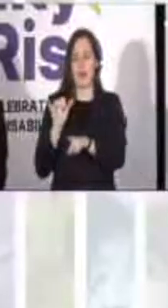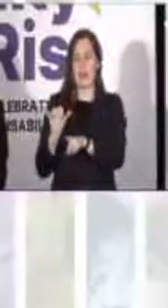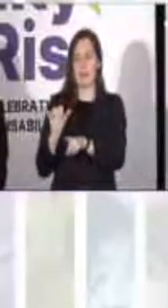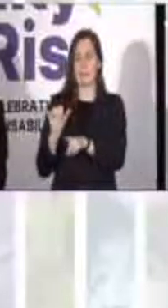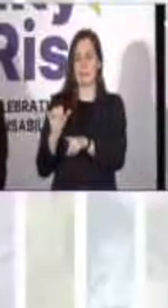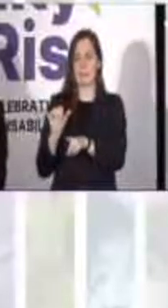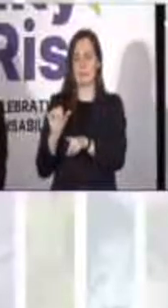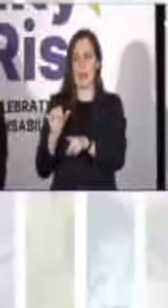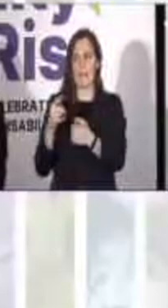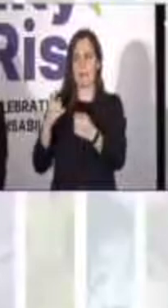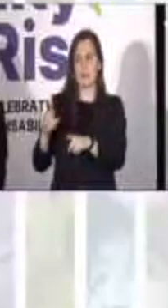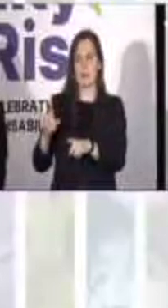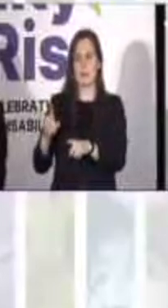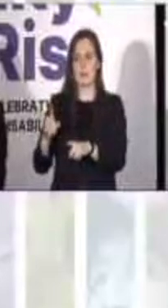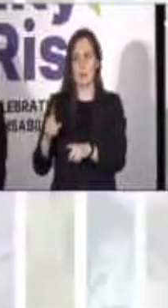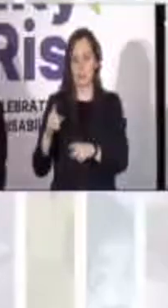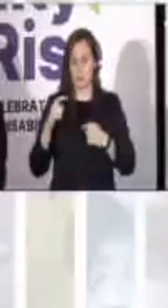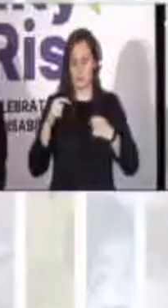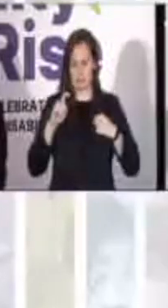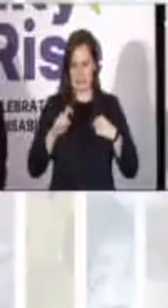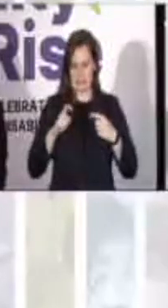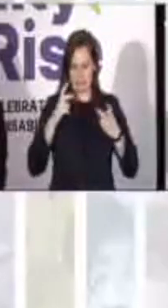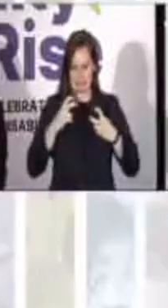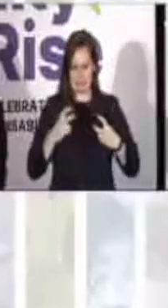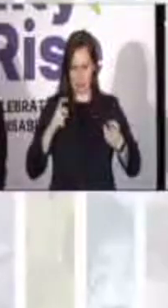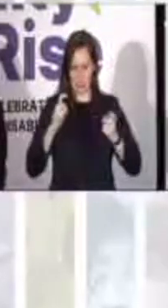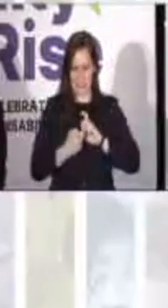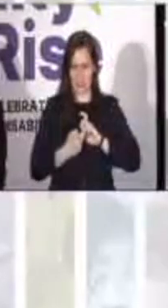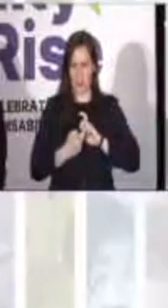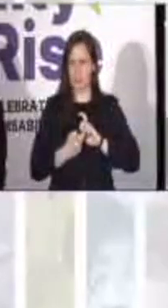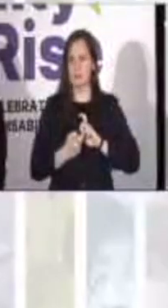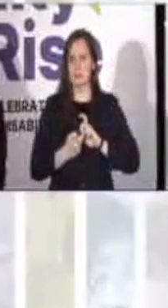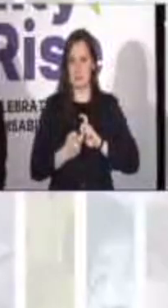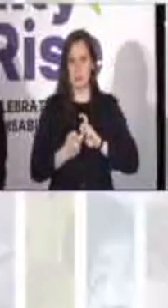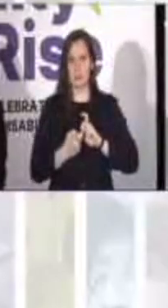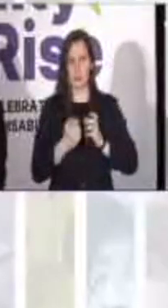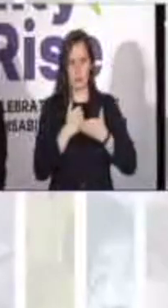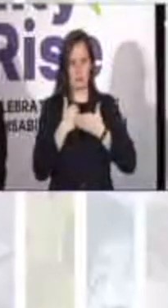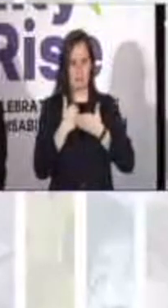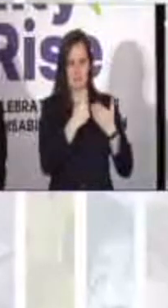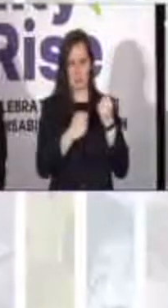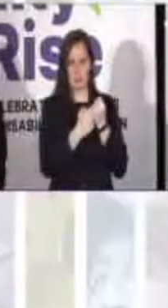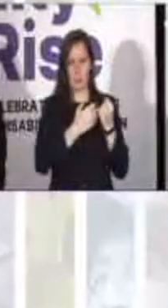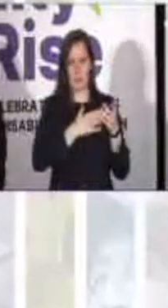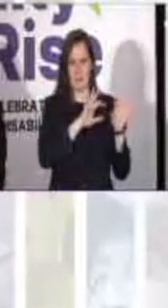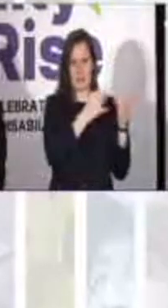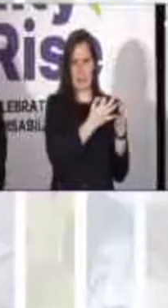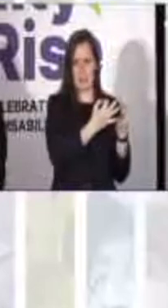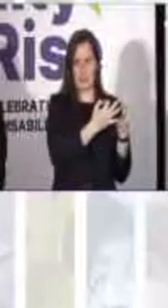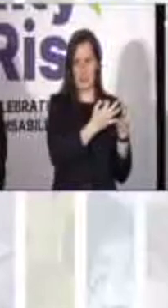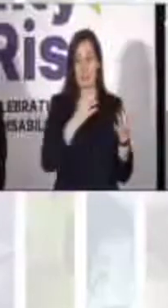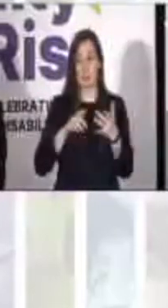OF HAVING TO LOSE A PARENT IN THAT WAY. WHEN I REACHED OUT TO TEAM WORK FOR HELP I WAS UNSURE OF WHAT THE OUTCOME WOULD BE